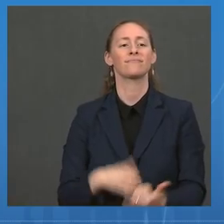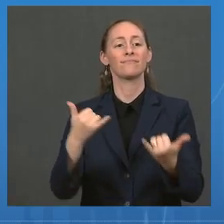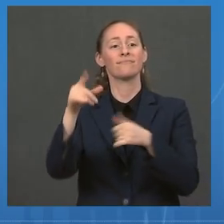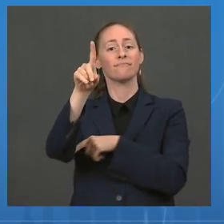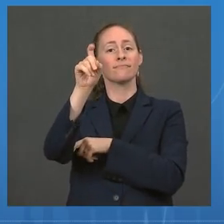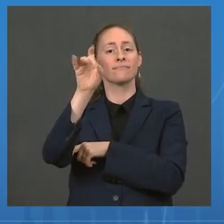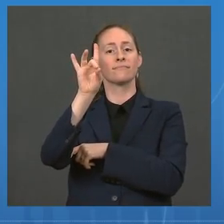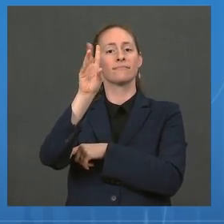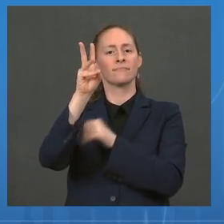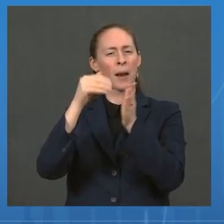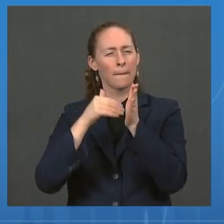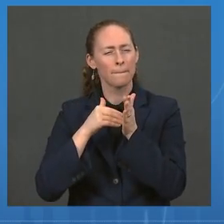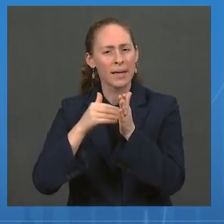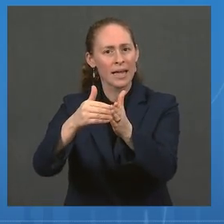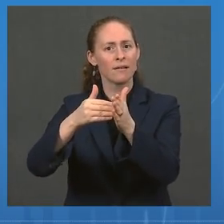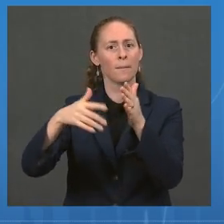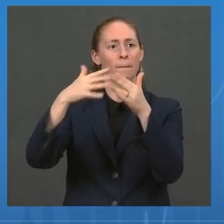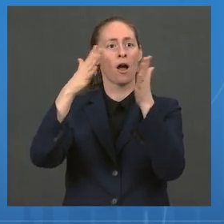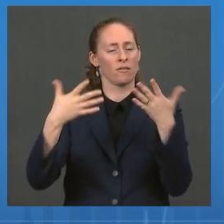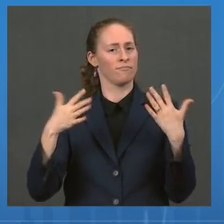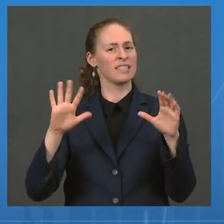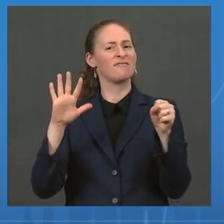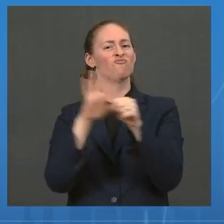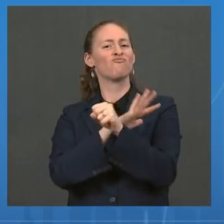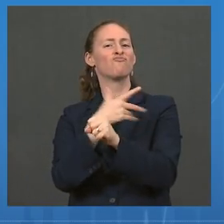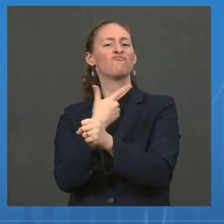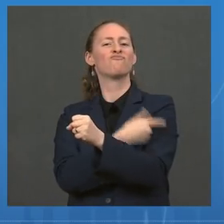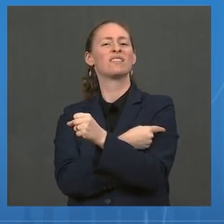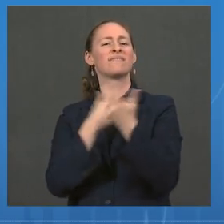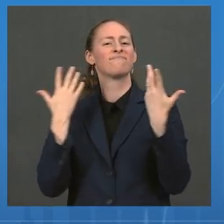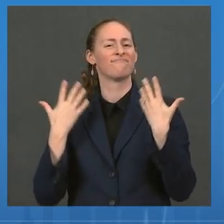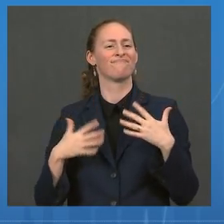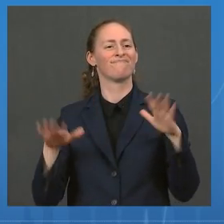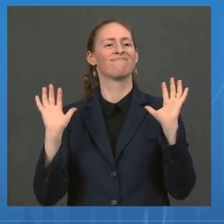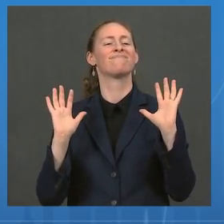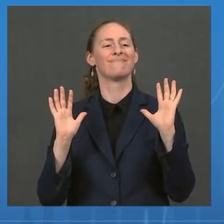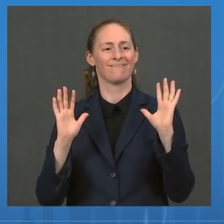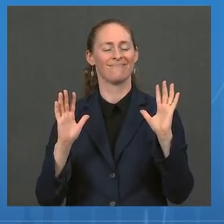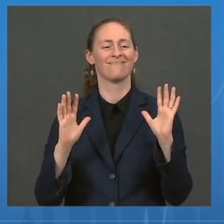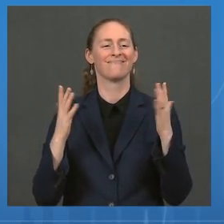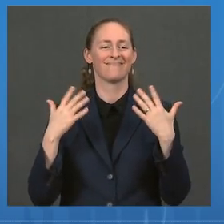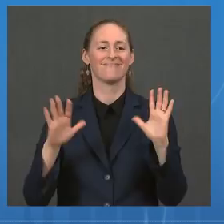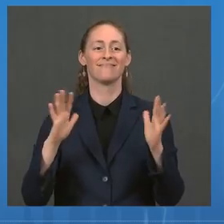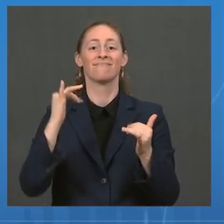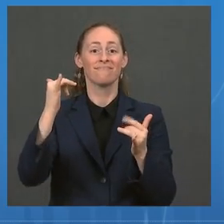are fully vaccinated against COVID-19, and we are adding hundreds of thousands of more each day.